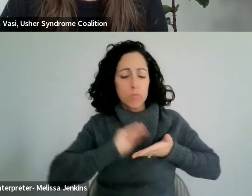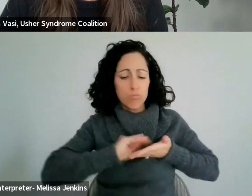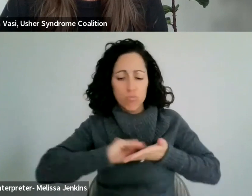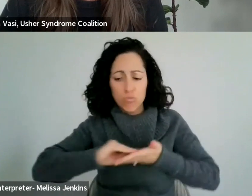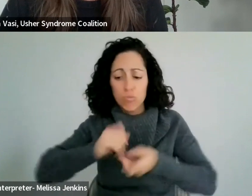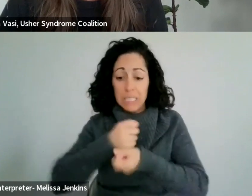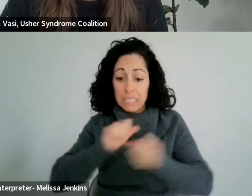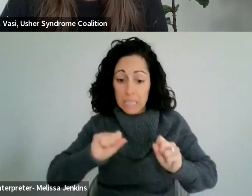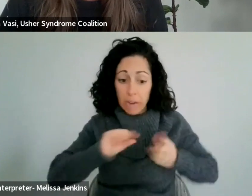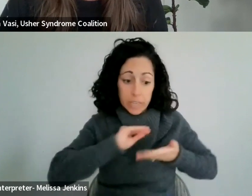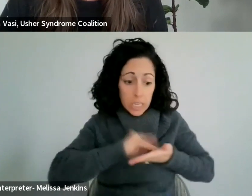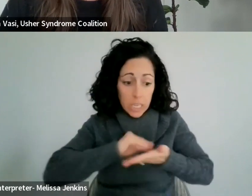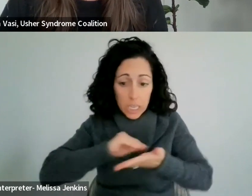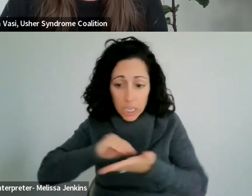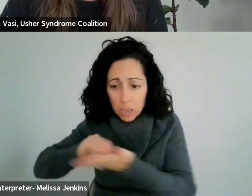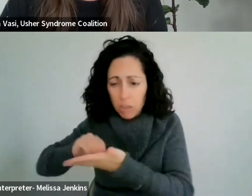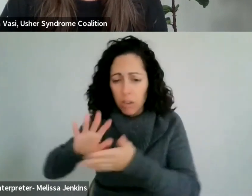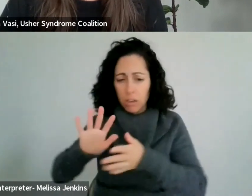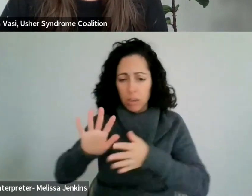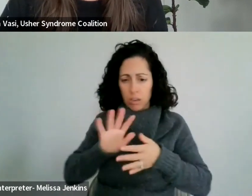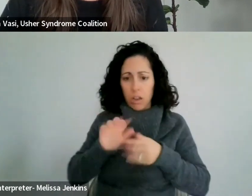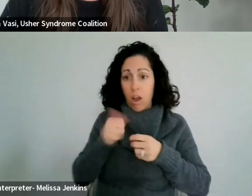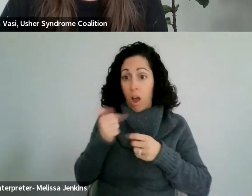And there may be other questions we want to address.